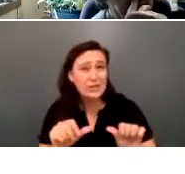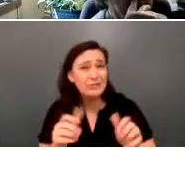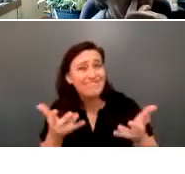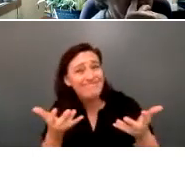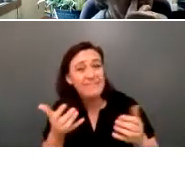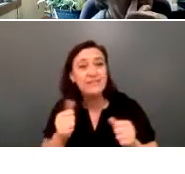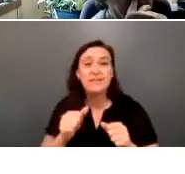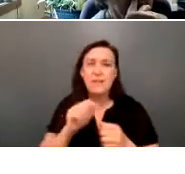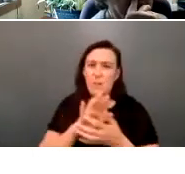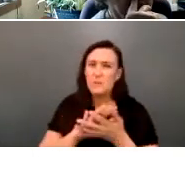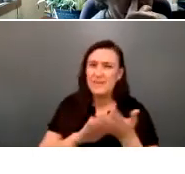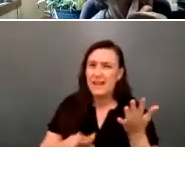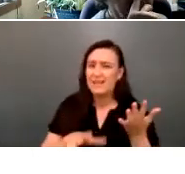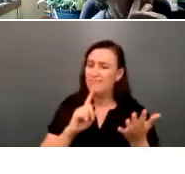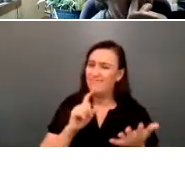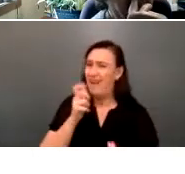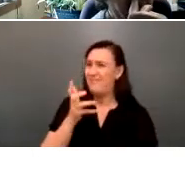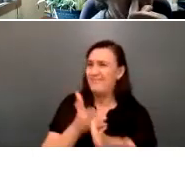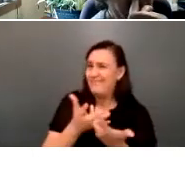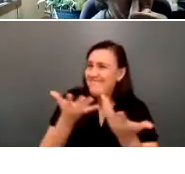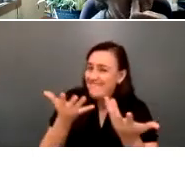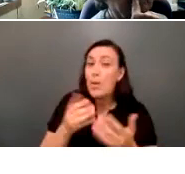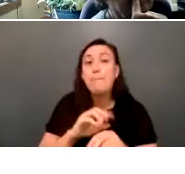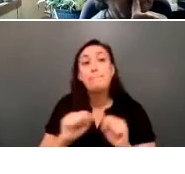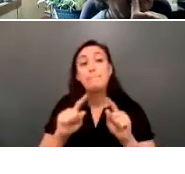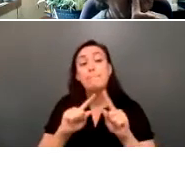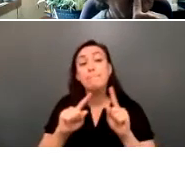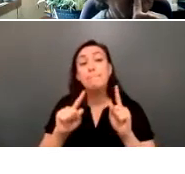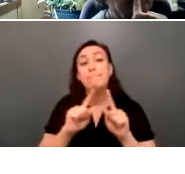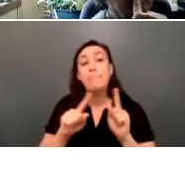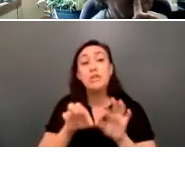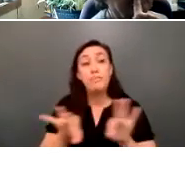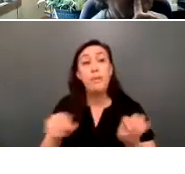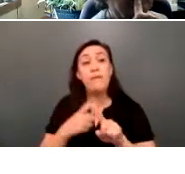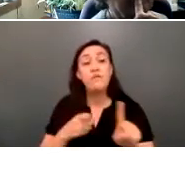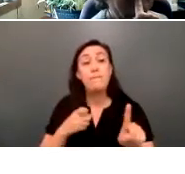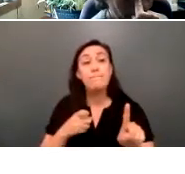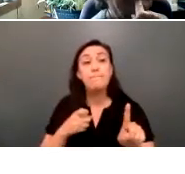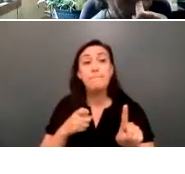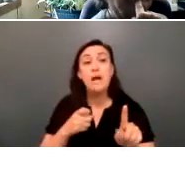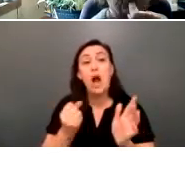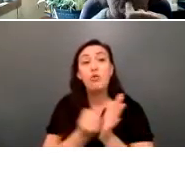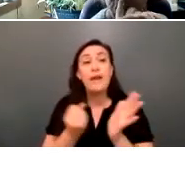Or you know things along those lines and then for number three option #3 that diploma from